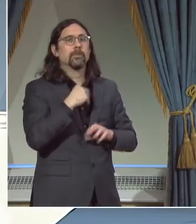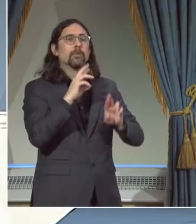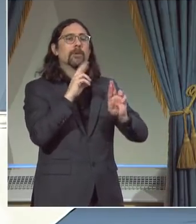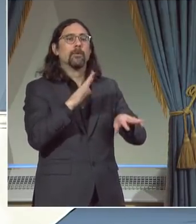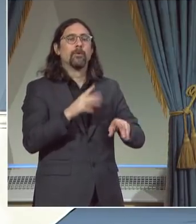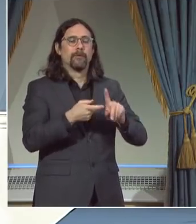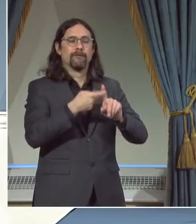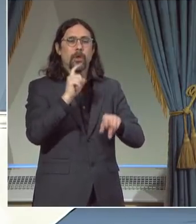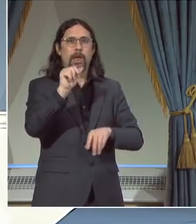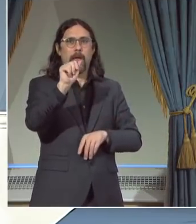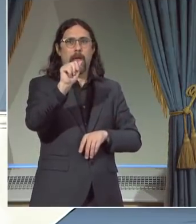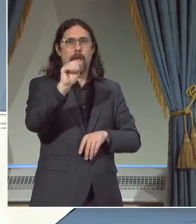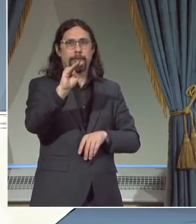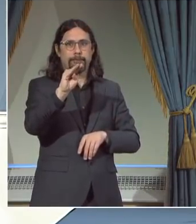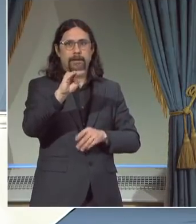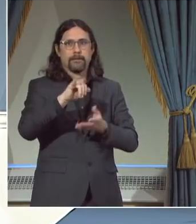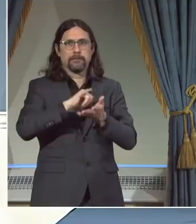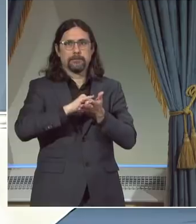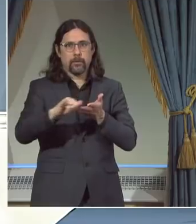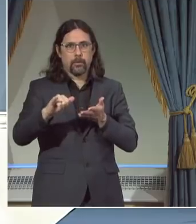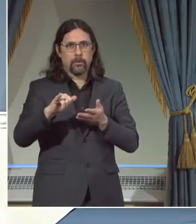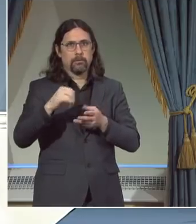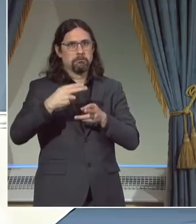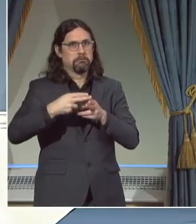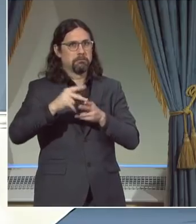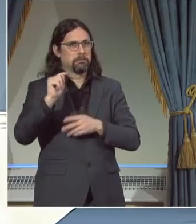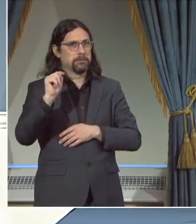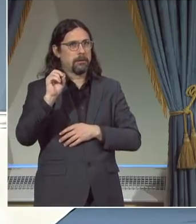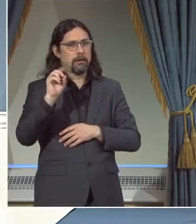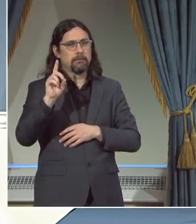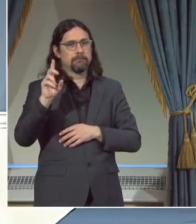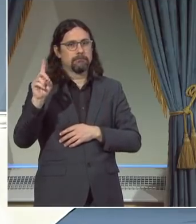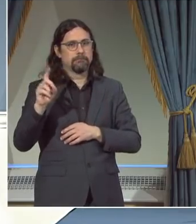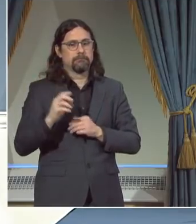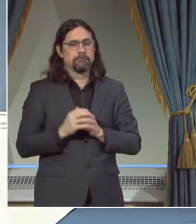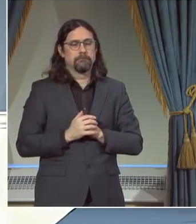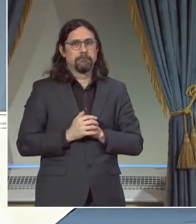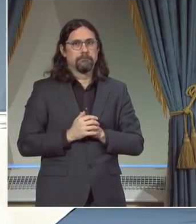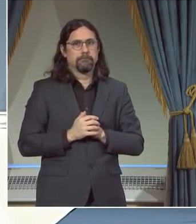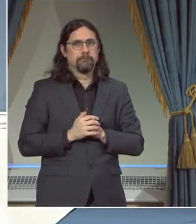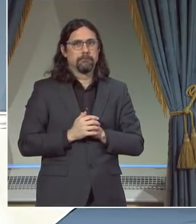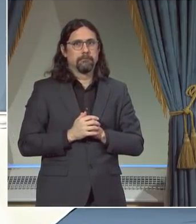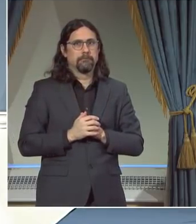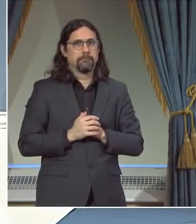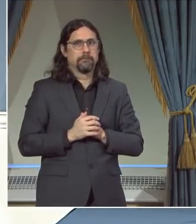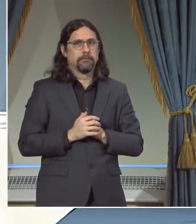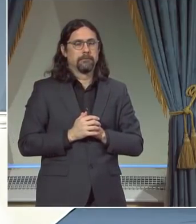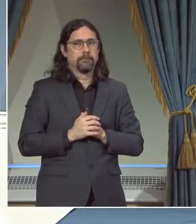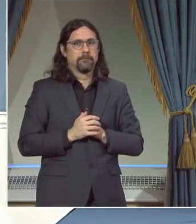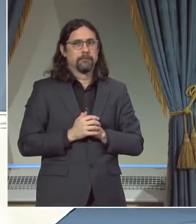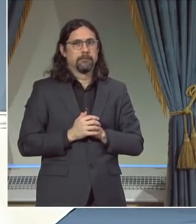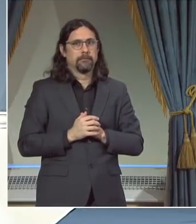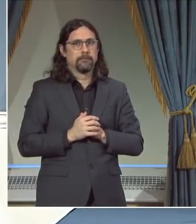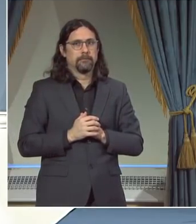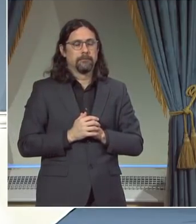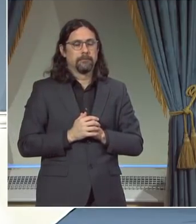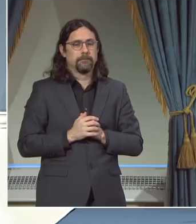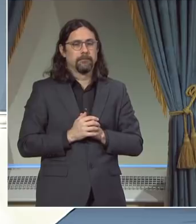BARDOT, I'M INRETESTED IN WITH THE GROWING LSSO OFLIFE FROM CORONAVIRUS, C AN YOU SPEAK TO